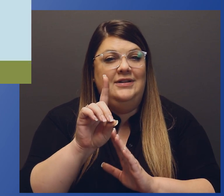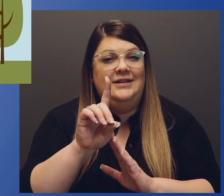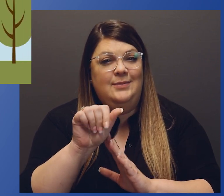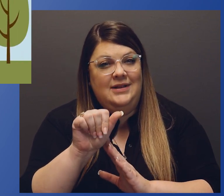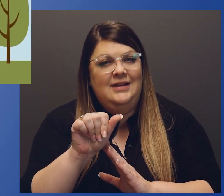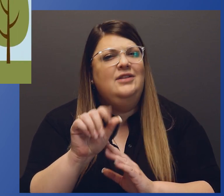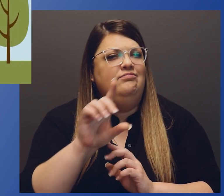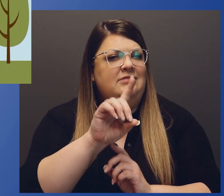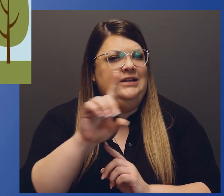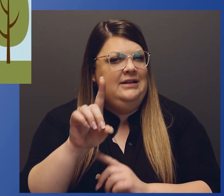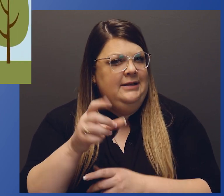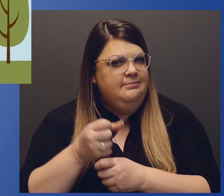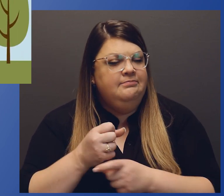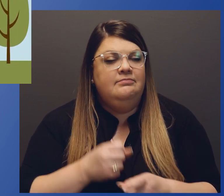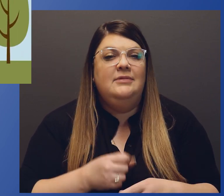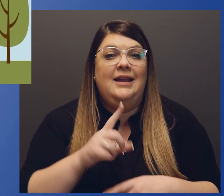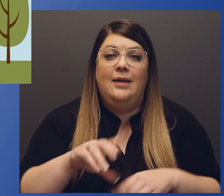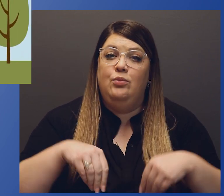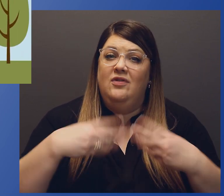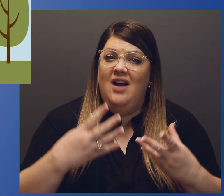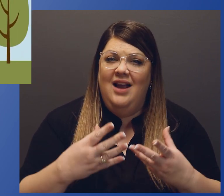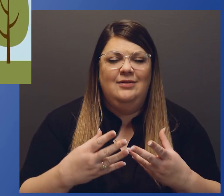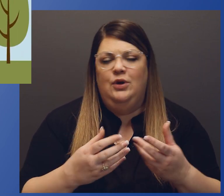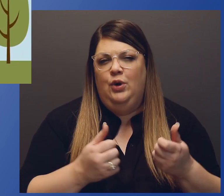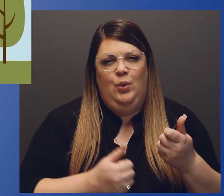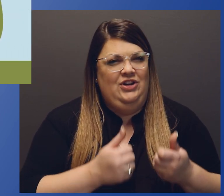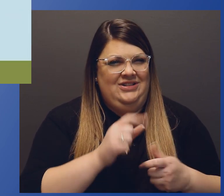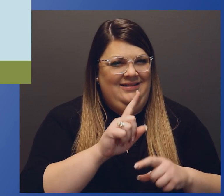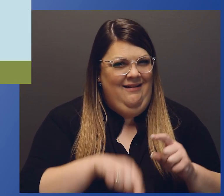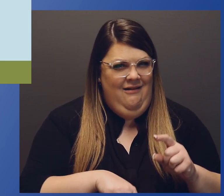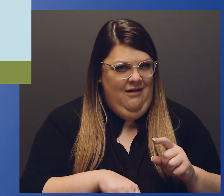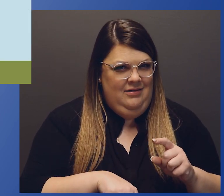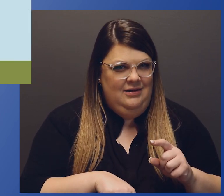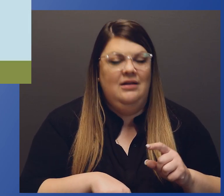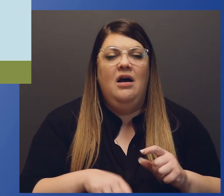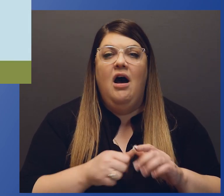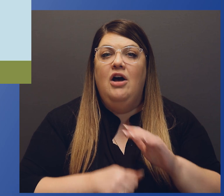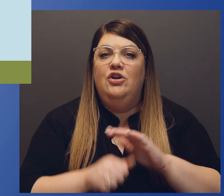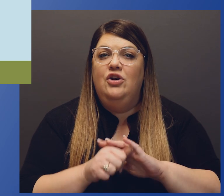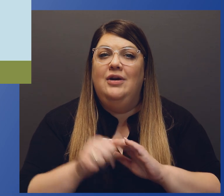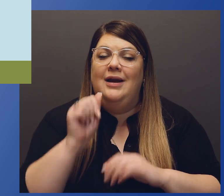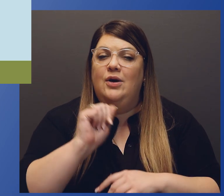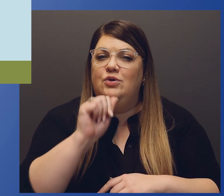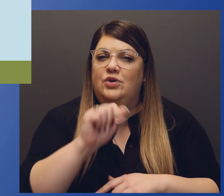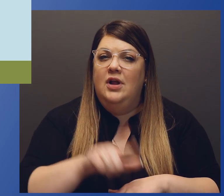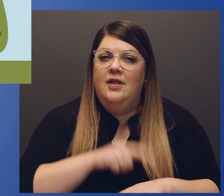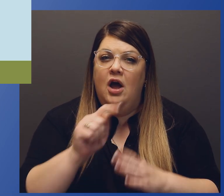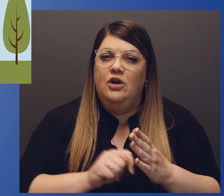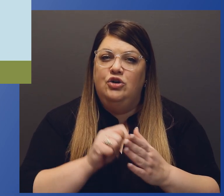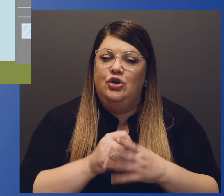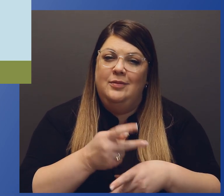and those it cannot under the Arizona Long Term Care System, or ALTCS. This can apply to a specific service